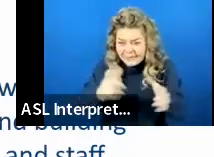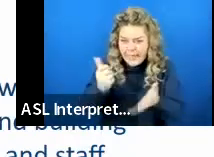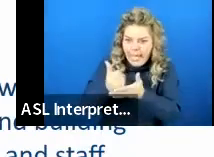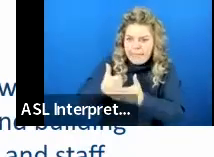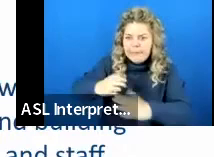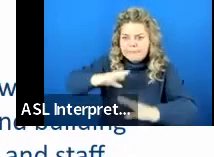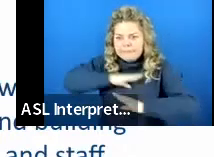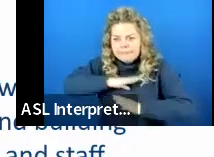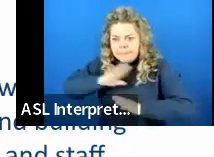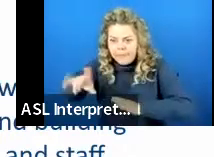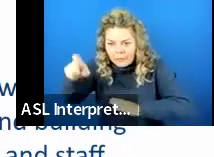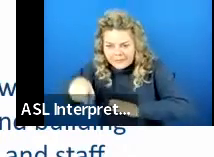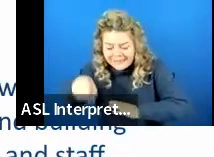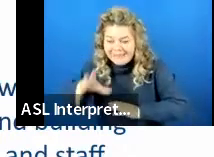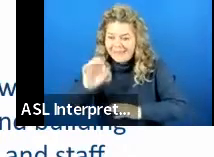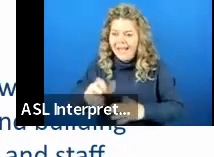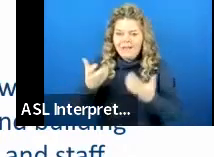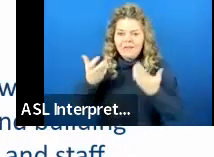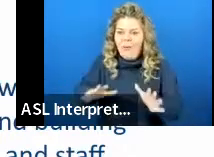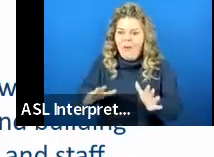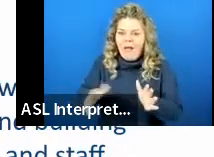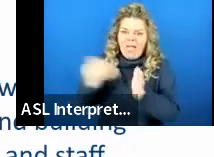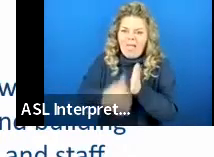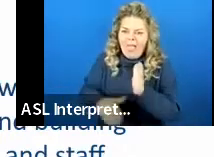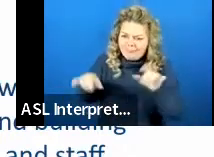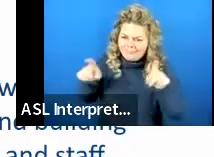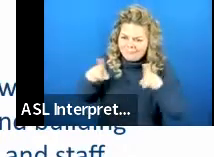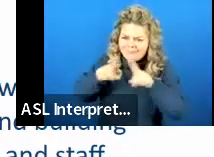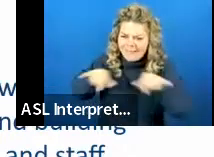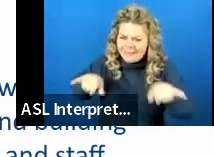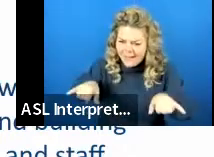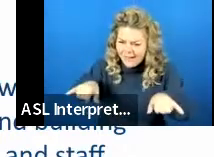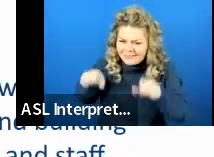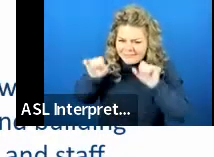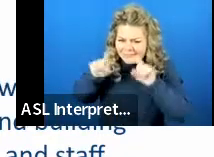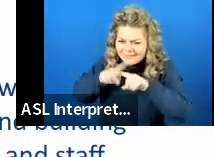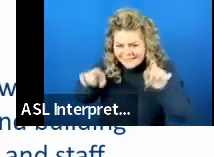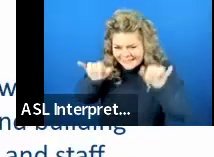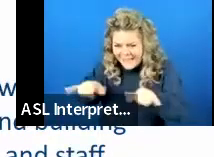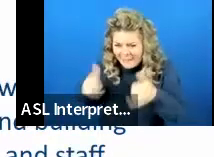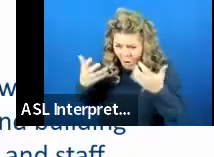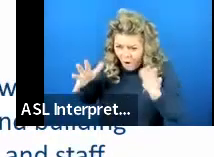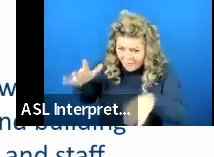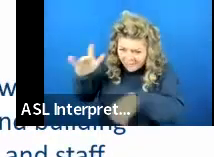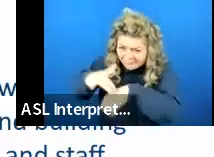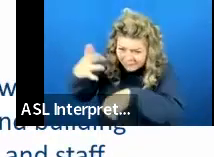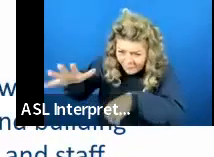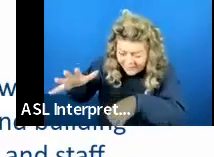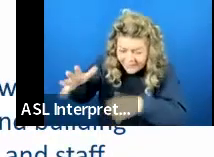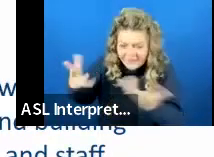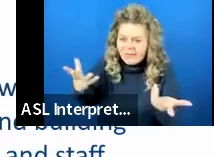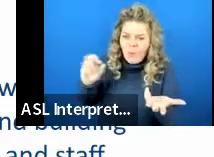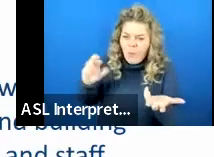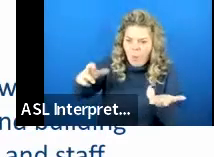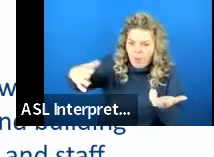and minimize redundancy of efforts, something that can easily happen on our very decentralized campus if we are not attentive to it.